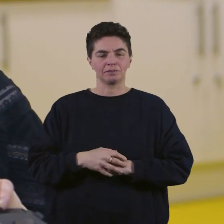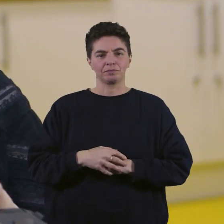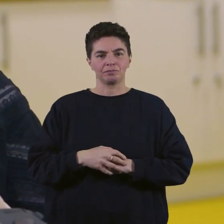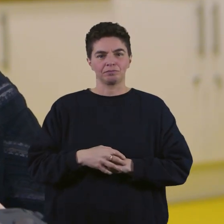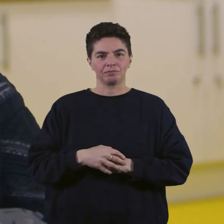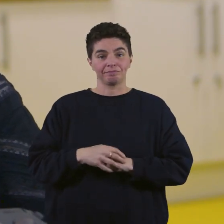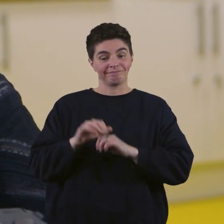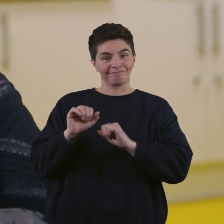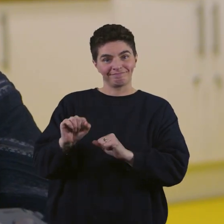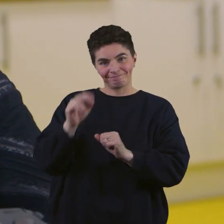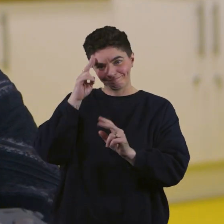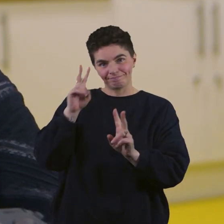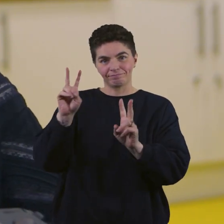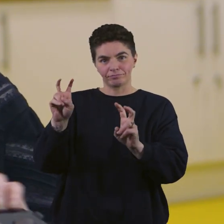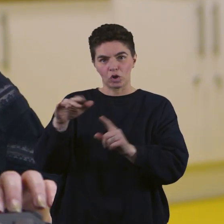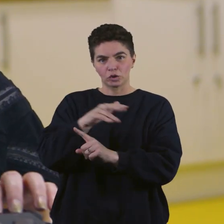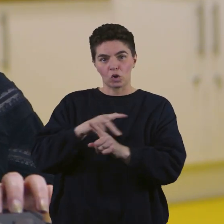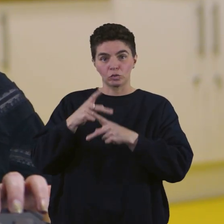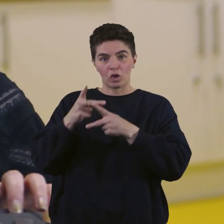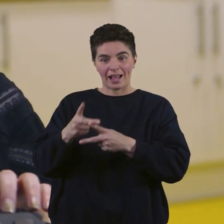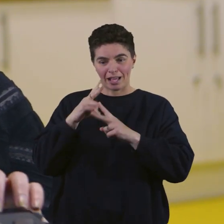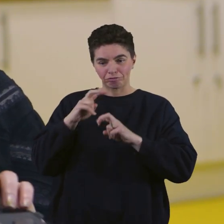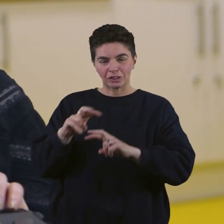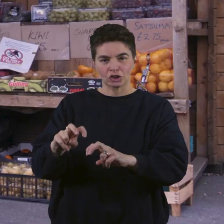This is called social care research.